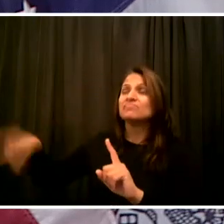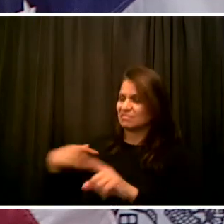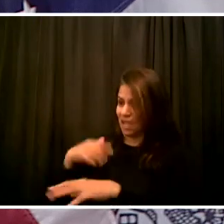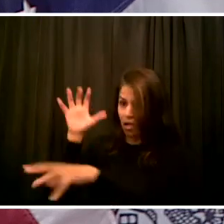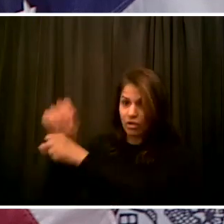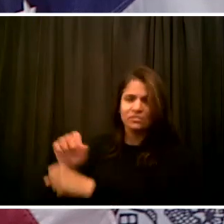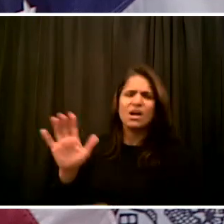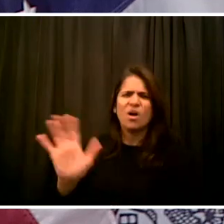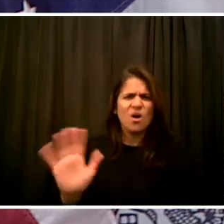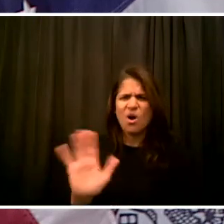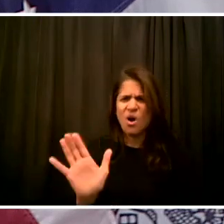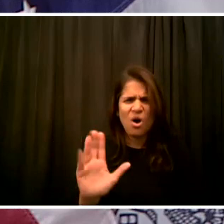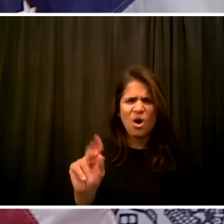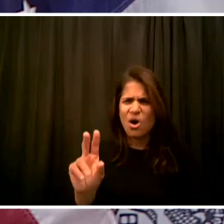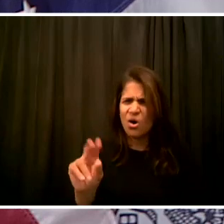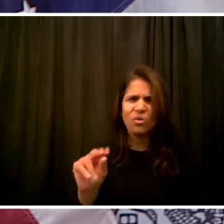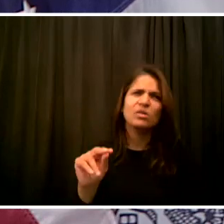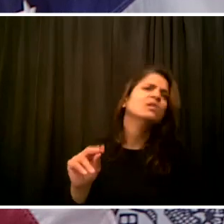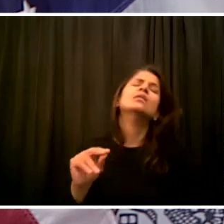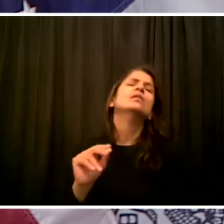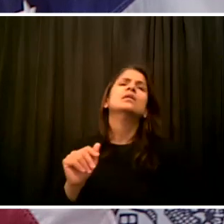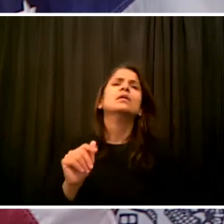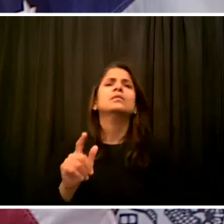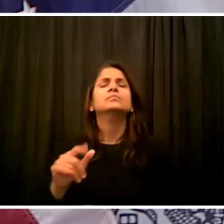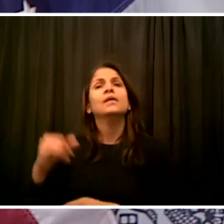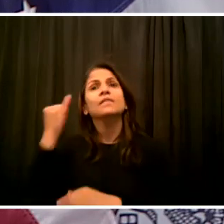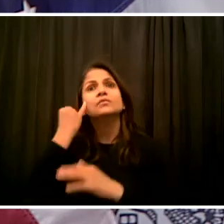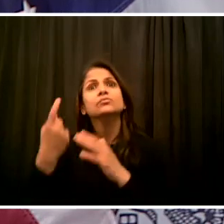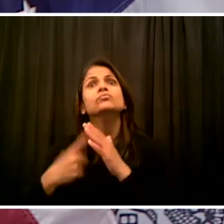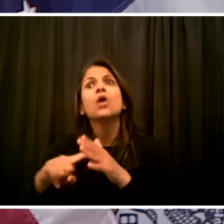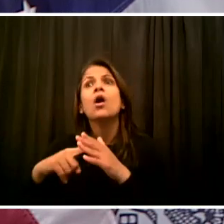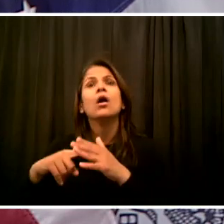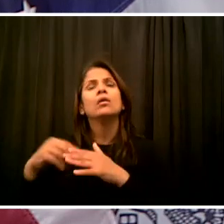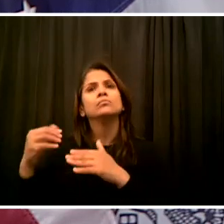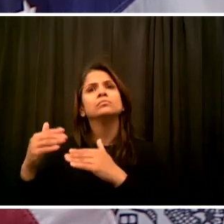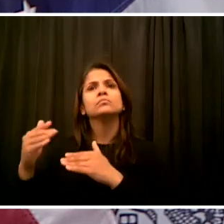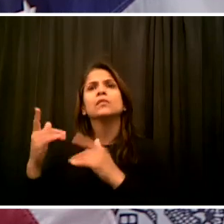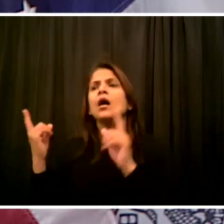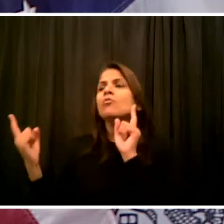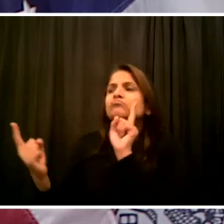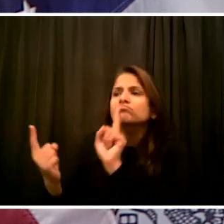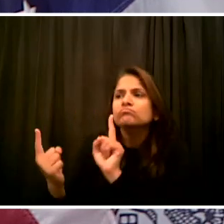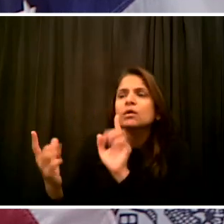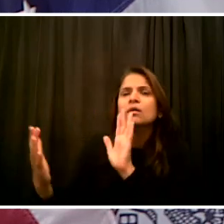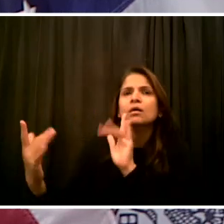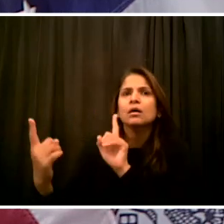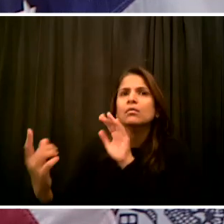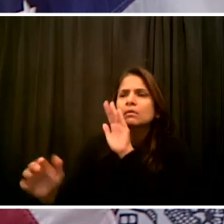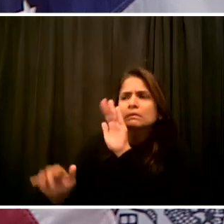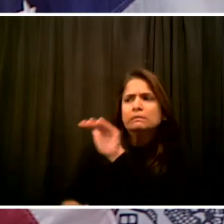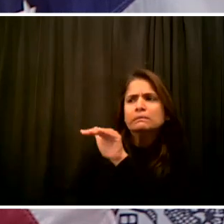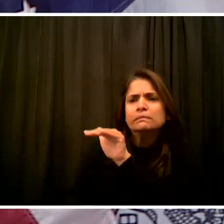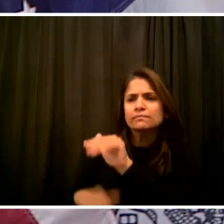STARTED AS SOCIAL DISTANINCG,UT B IT'S REALLY SUCH SMALL NUMBERS. YOU OKNW,HE WN YOU LOOK AT THE DISTRICT ATTORNEYS AND